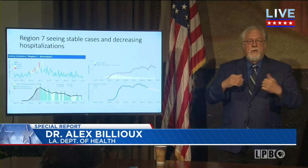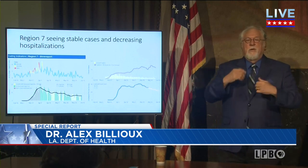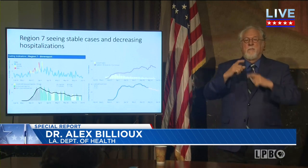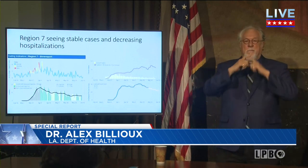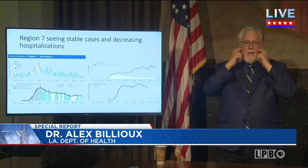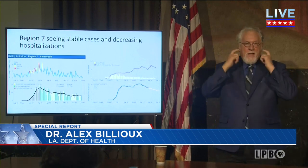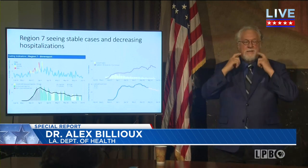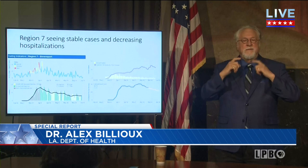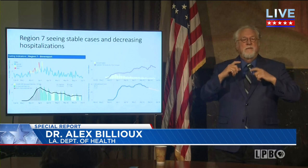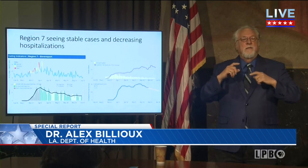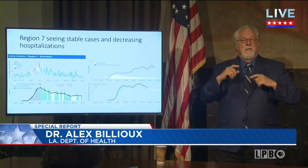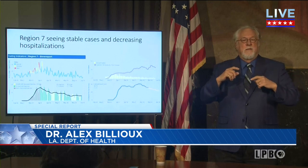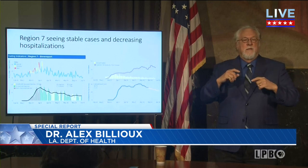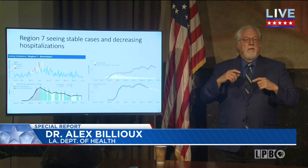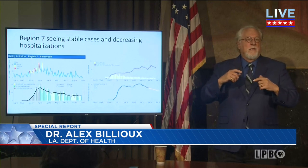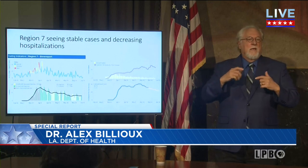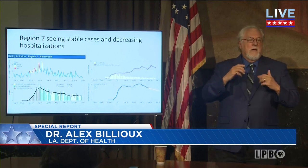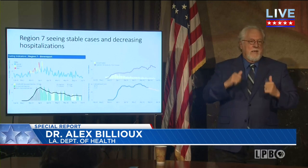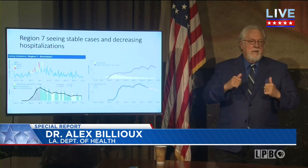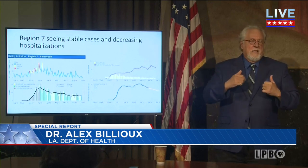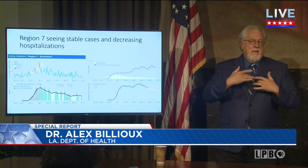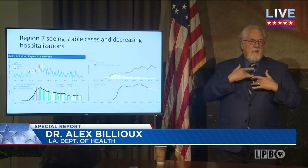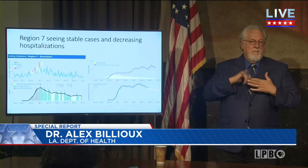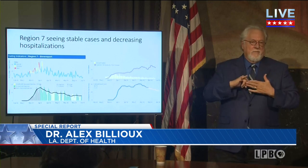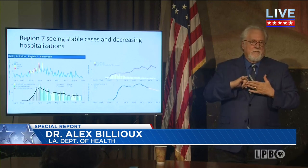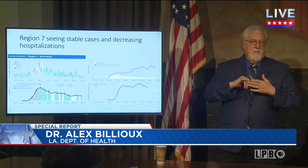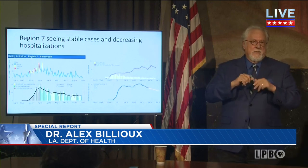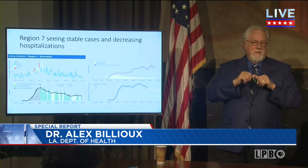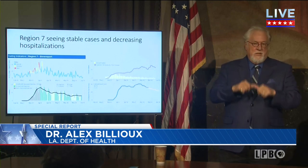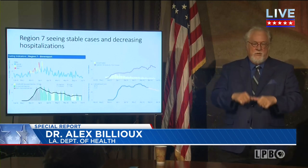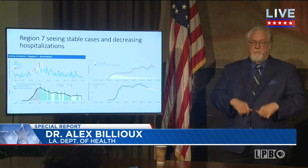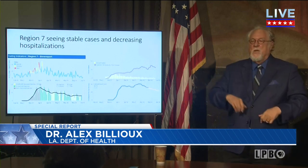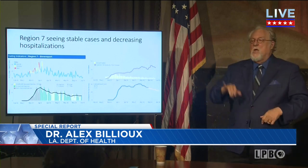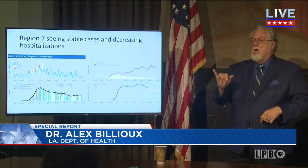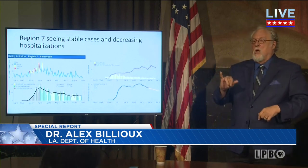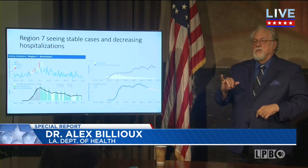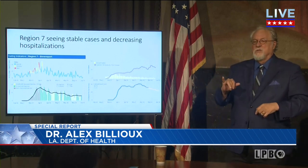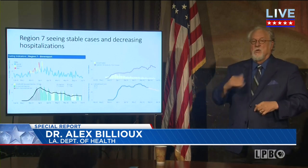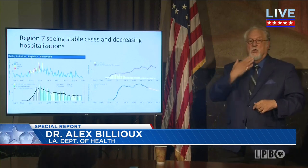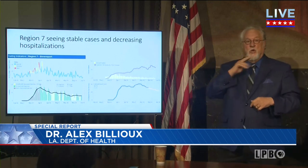HOSPITALIZATIONS. WE NEED PEOPLE TO KEEP DOING THE GREAT WORK THEY'RE DOING UP THERE.